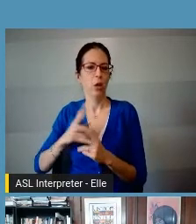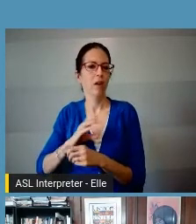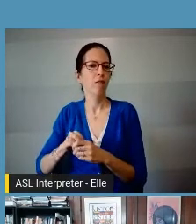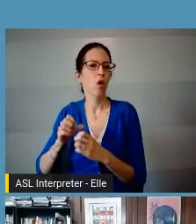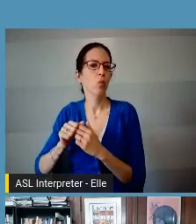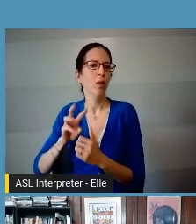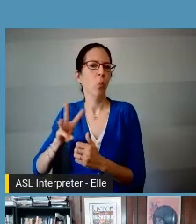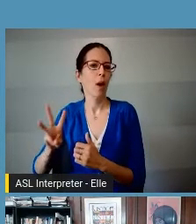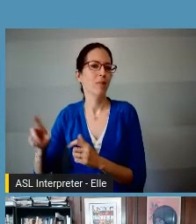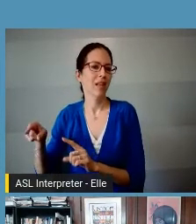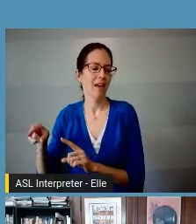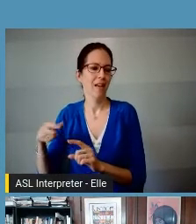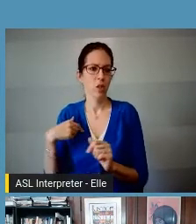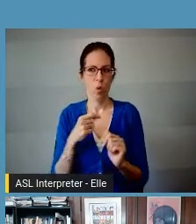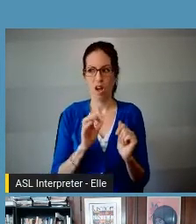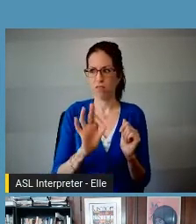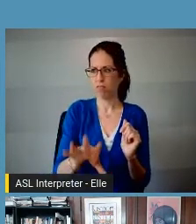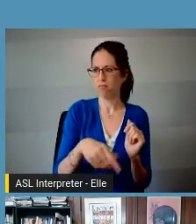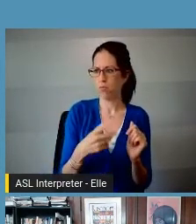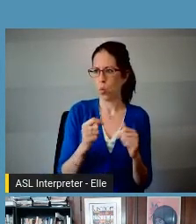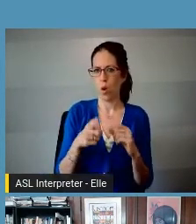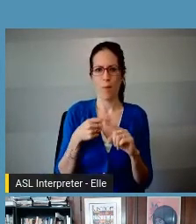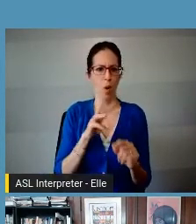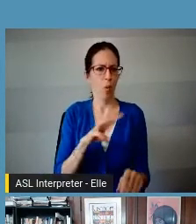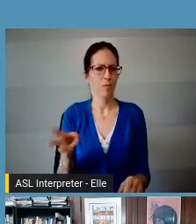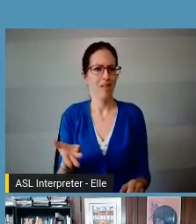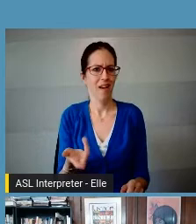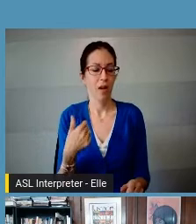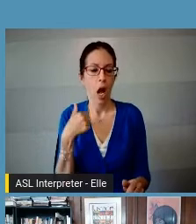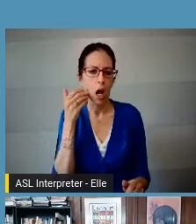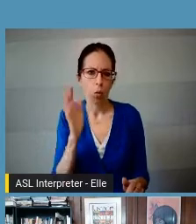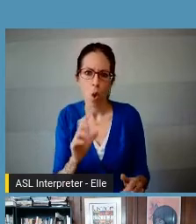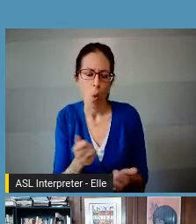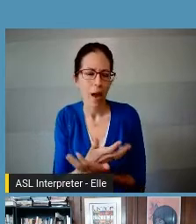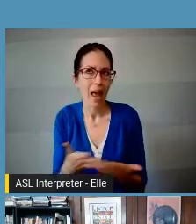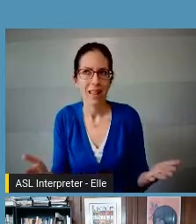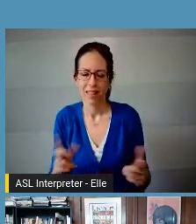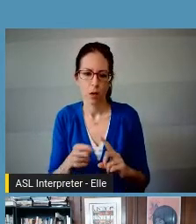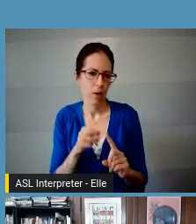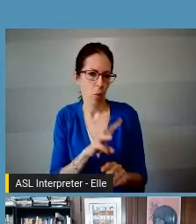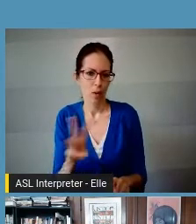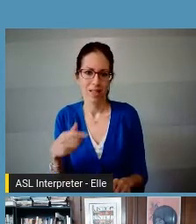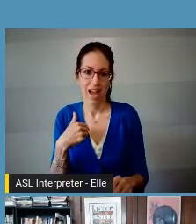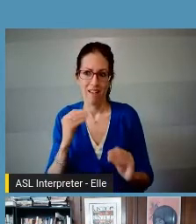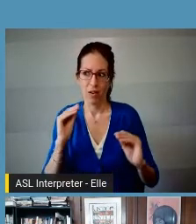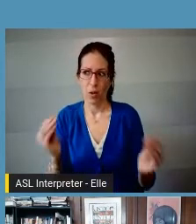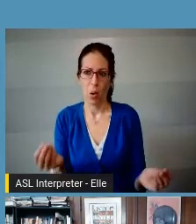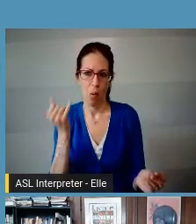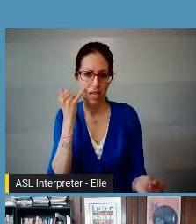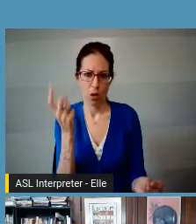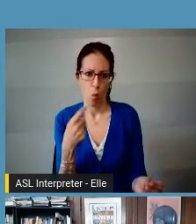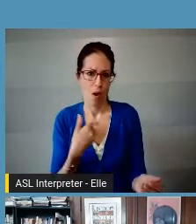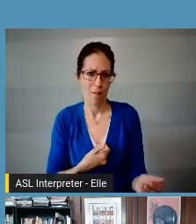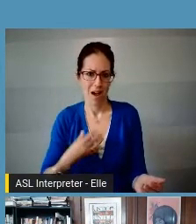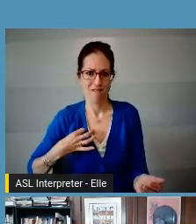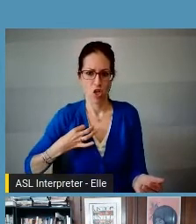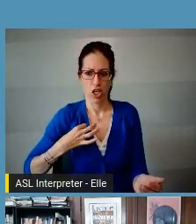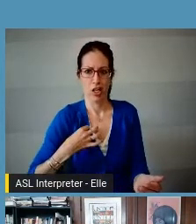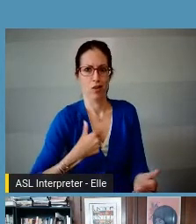what about doing a website? I didn't know anything about doing a website I had no idea what I was volunteering myself for at that time.